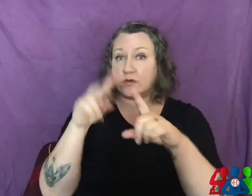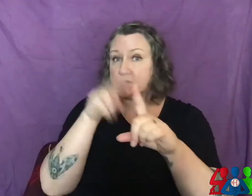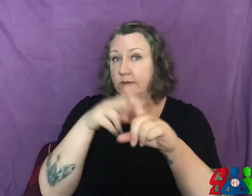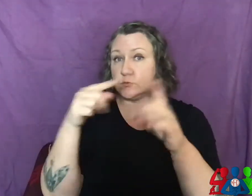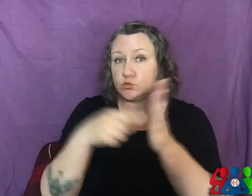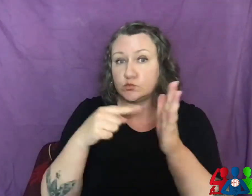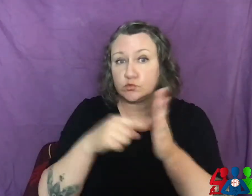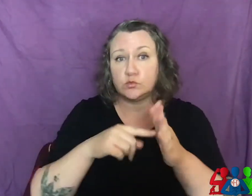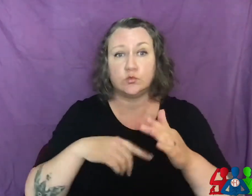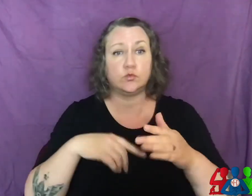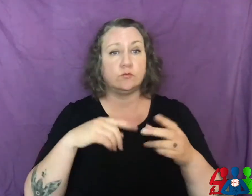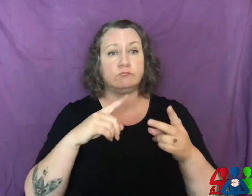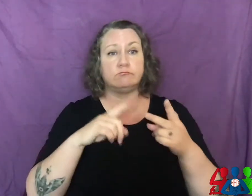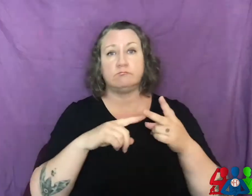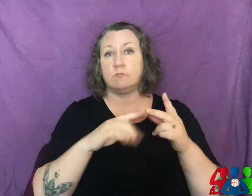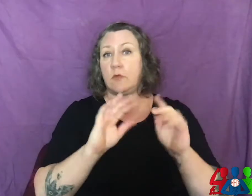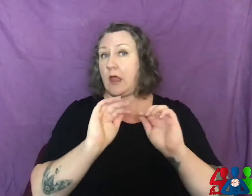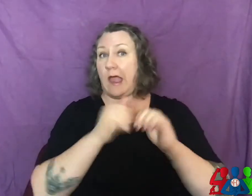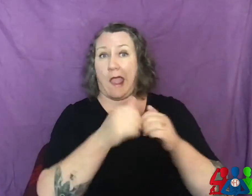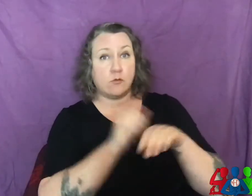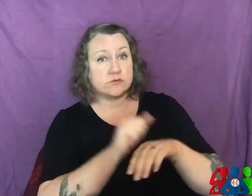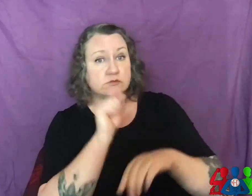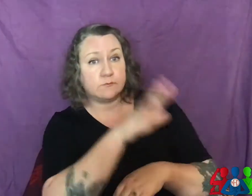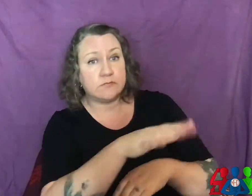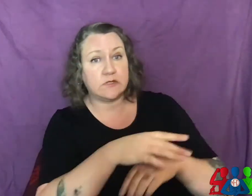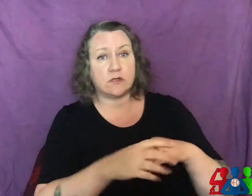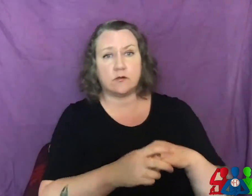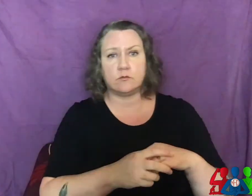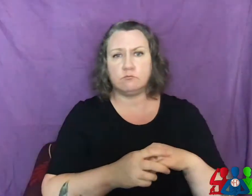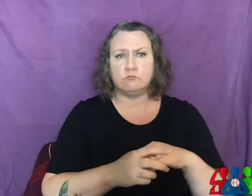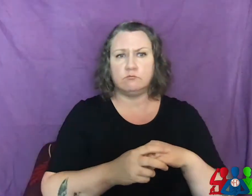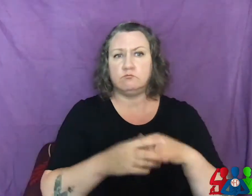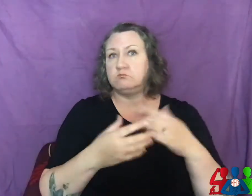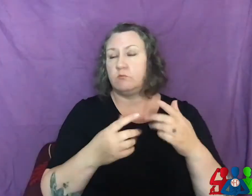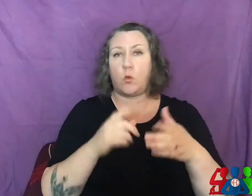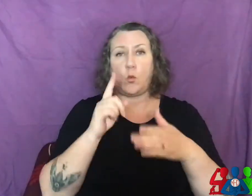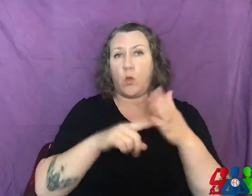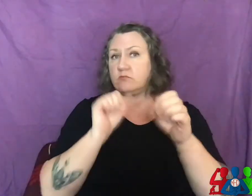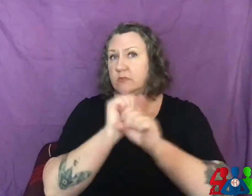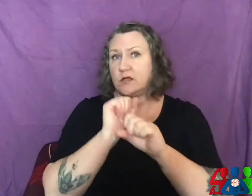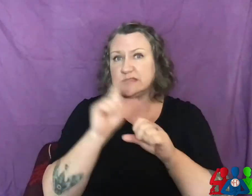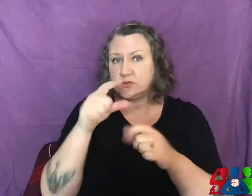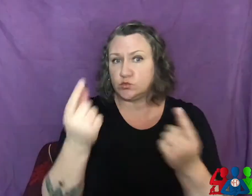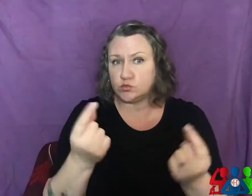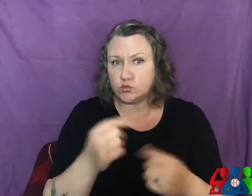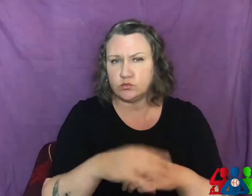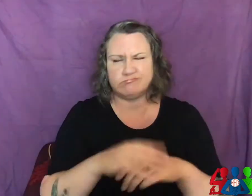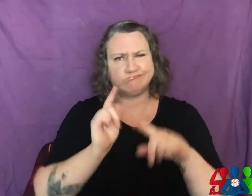reiterated throughout the semester. For example, when assignments are due, how to